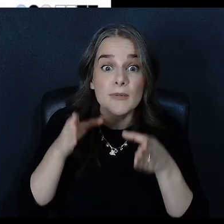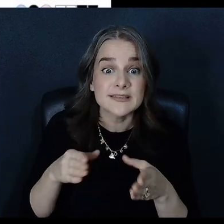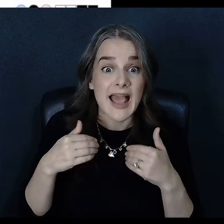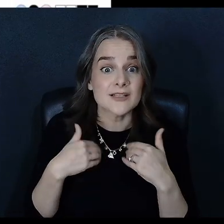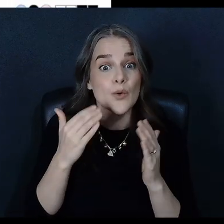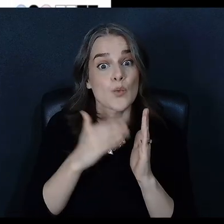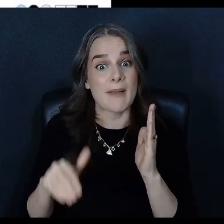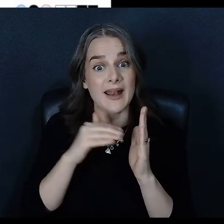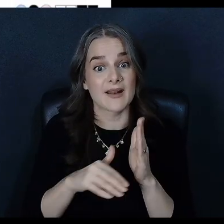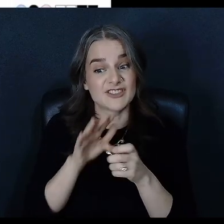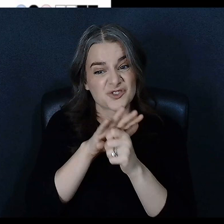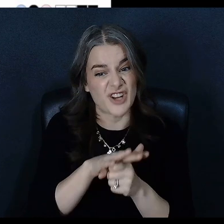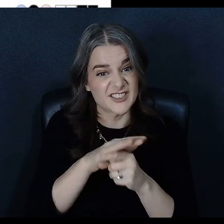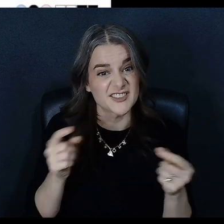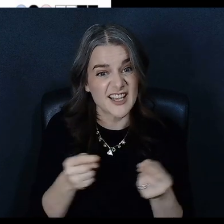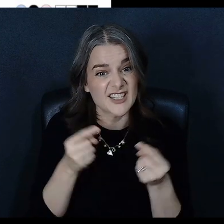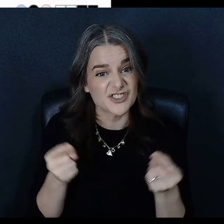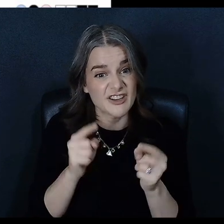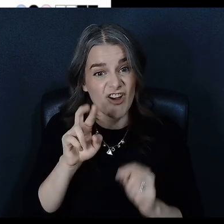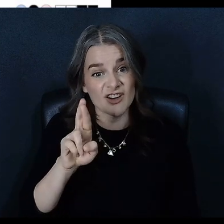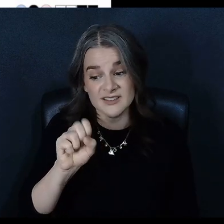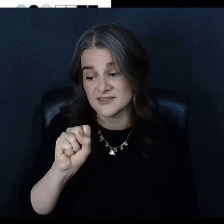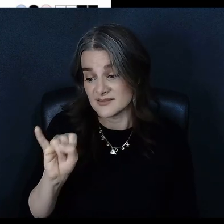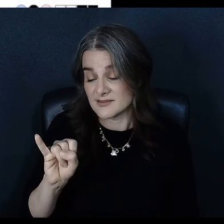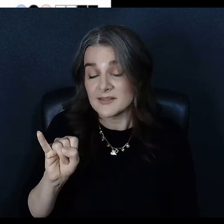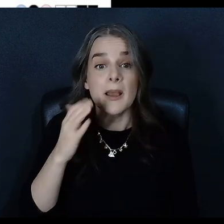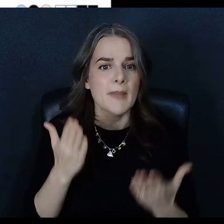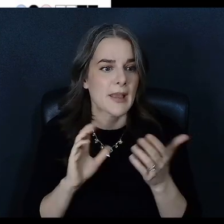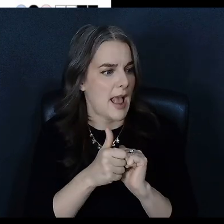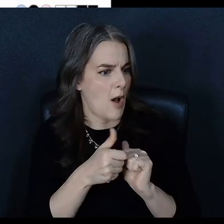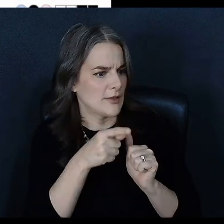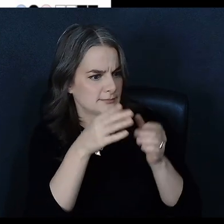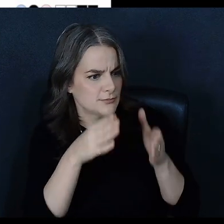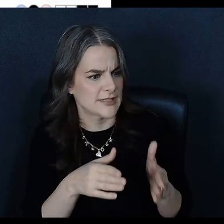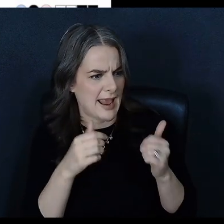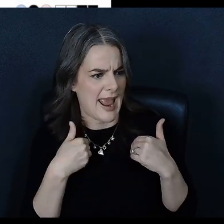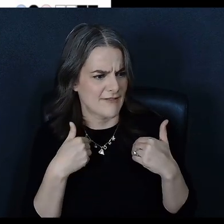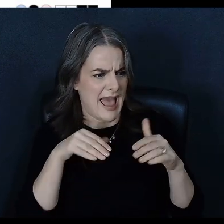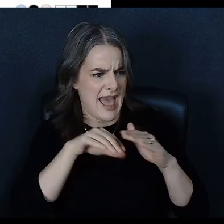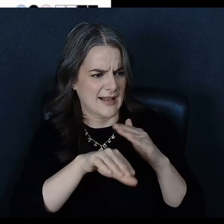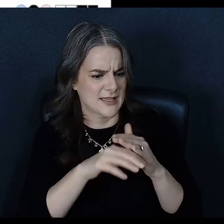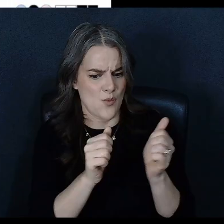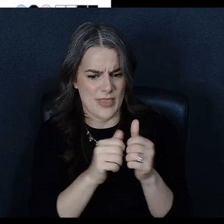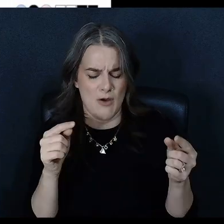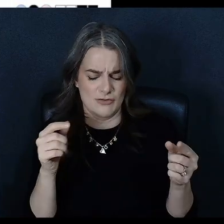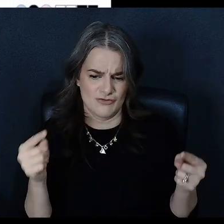We're constantly looking for ways. How do we get that person access to everything they need without causing any harm?